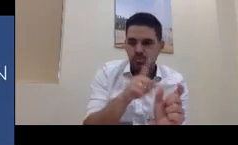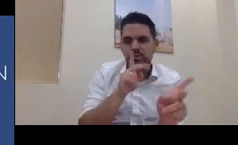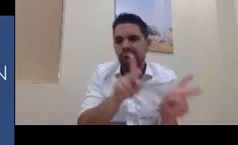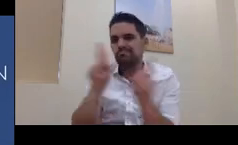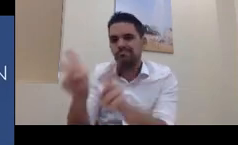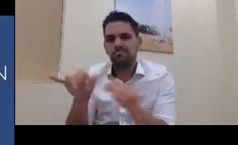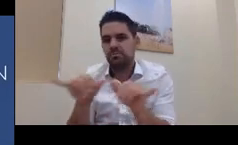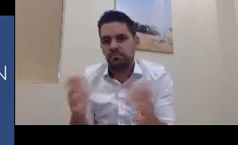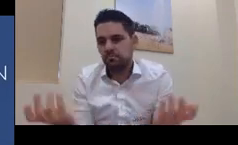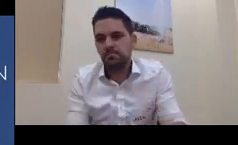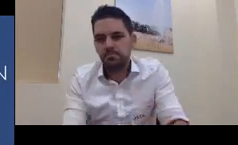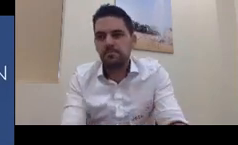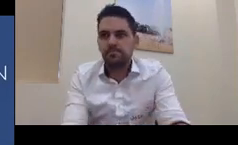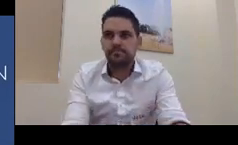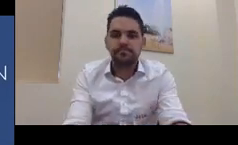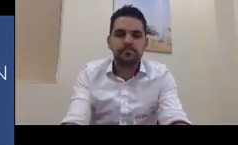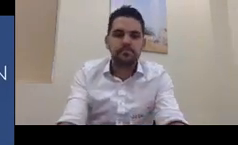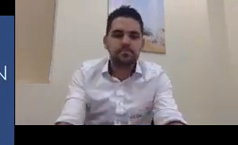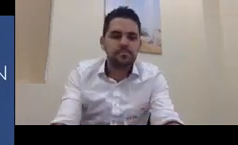to just describe that one word, that same idea applies here.